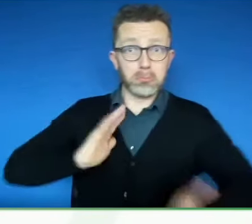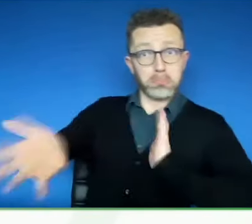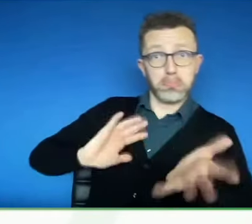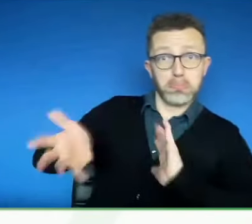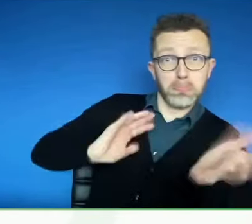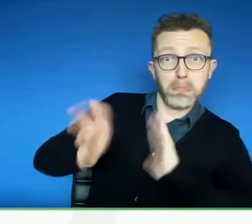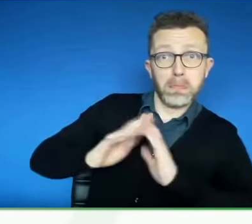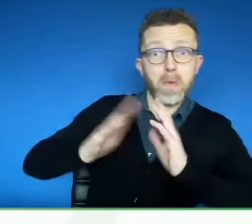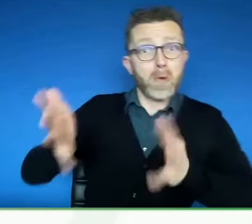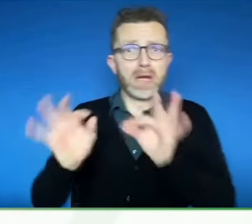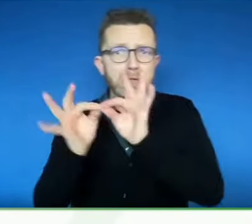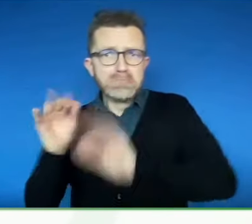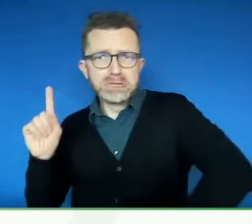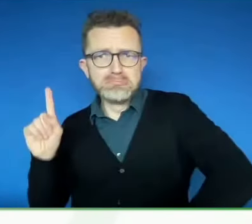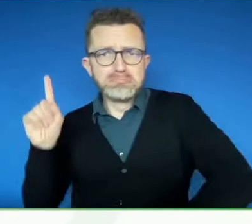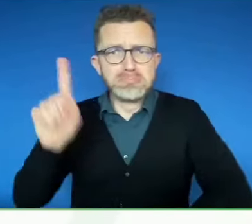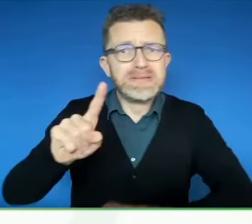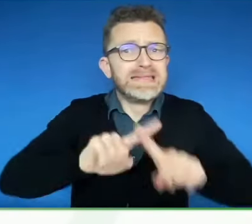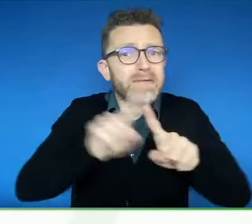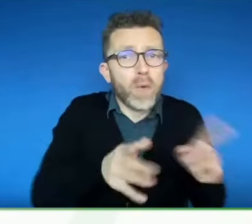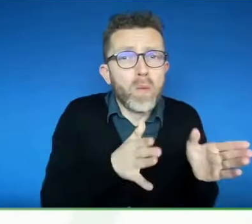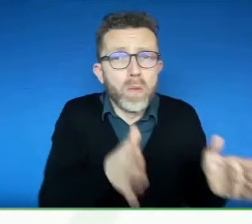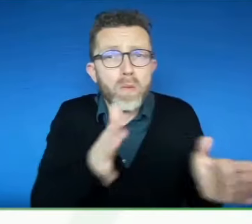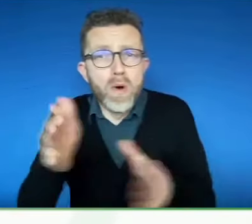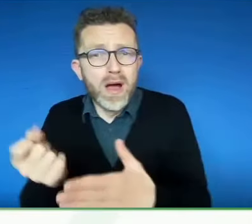practice and design rather than being told about them.